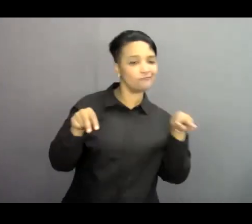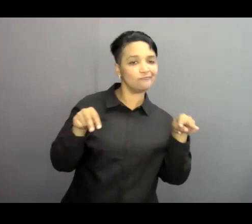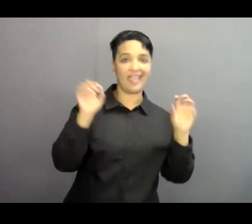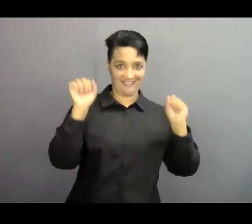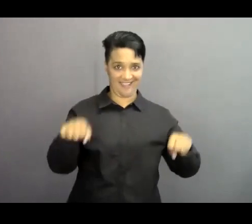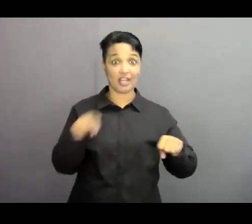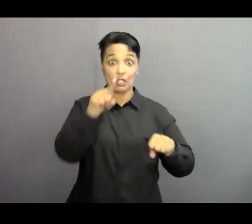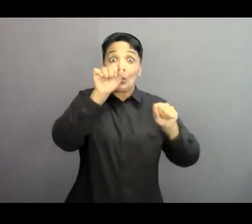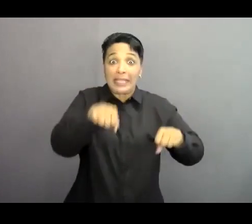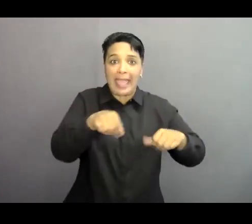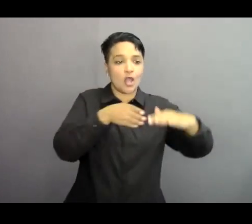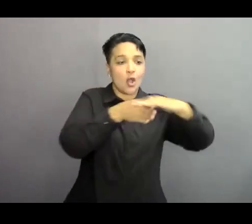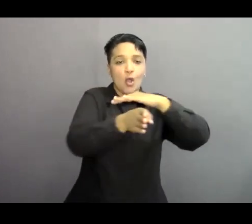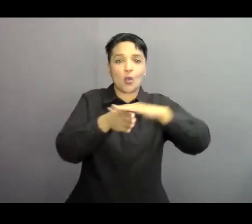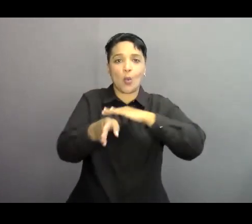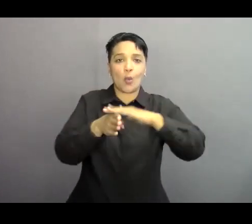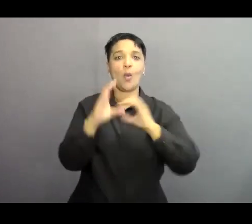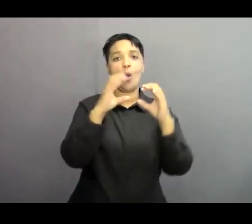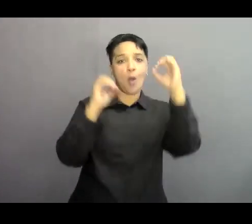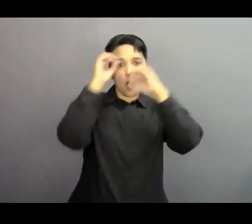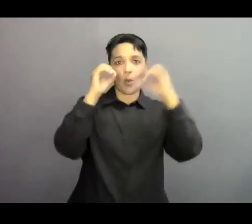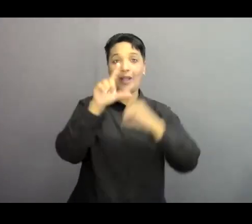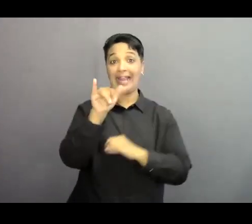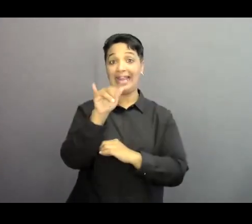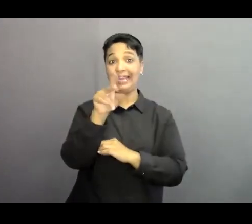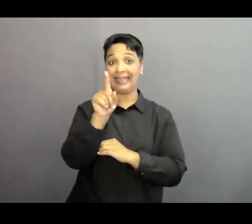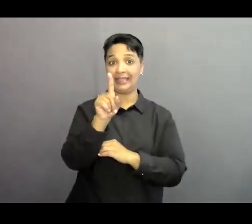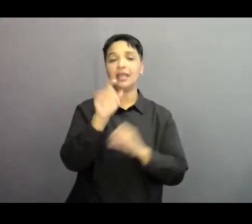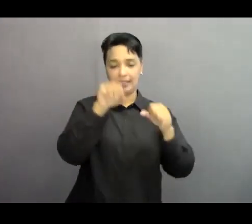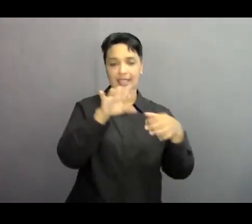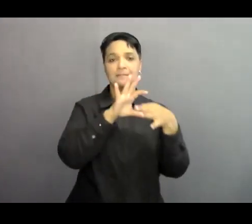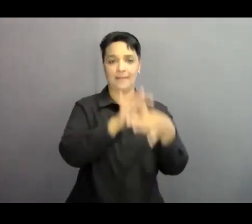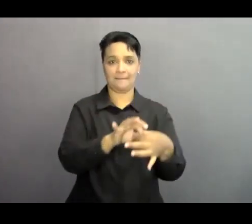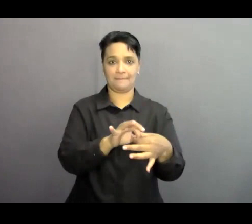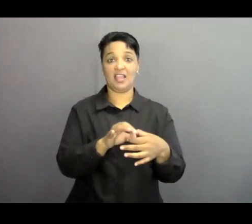links for all the other sections, but if you're not in the team that drafted that section,